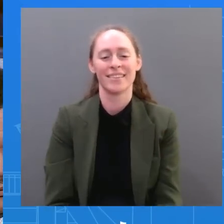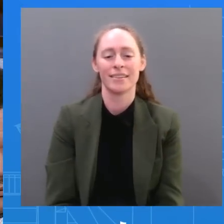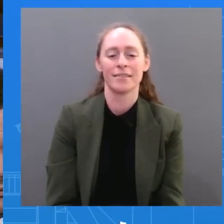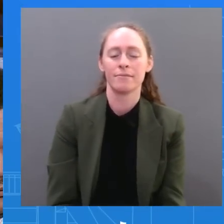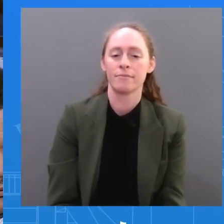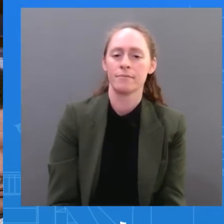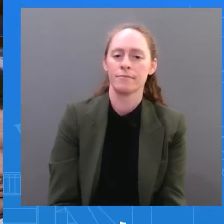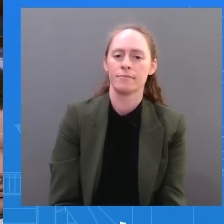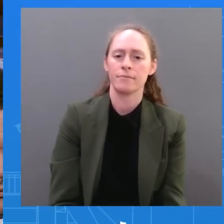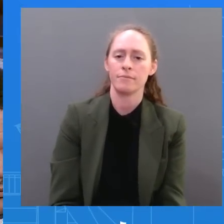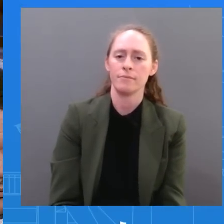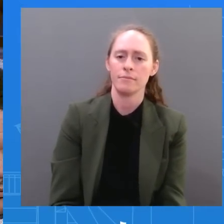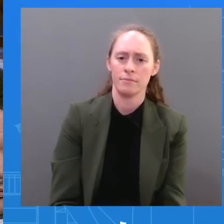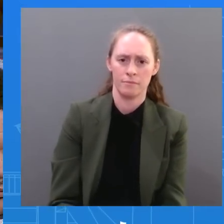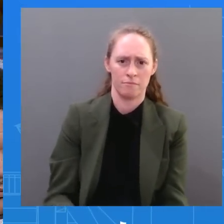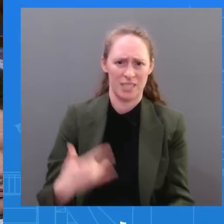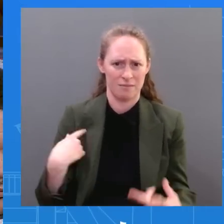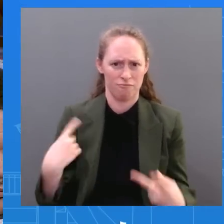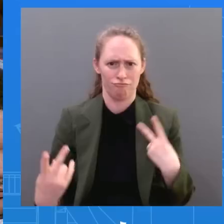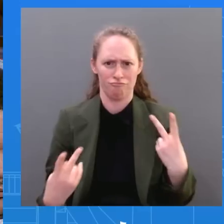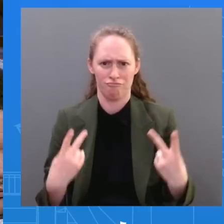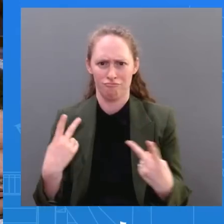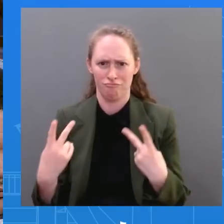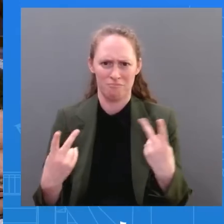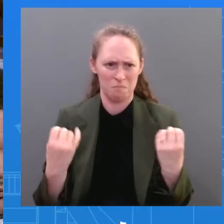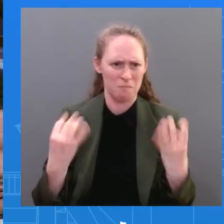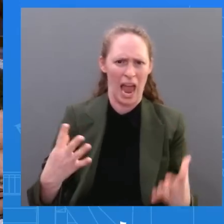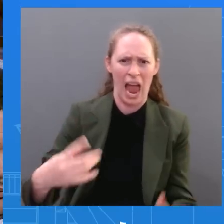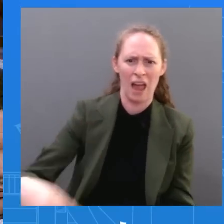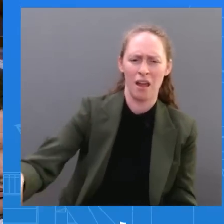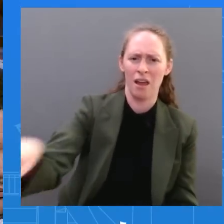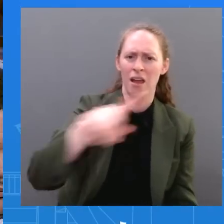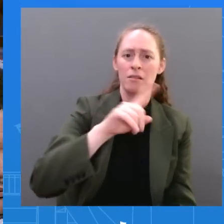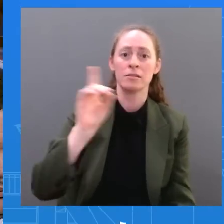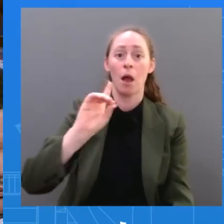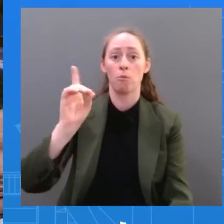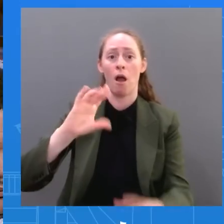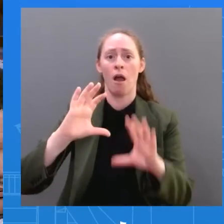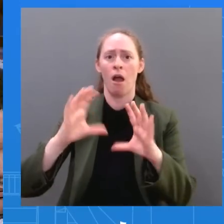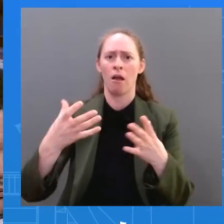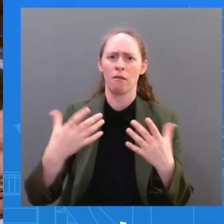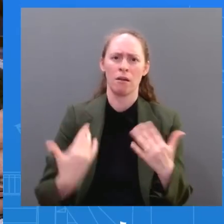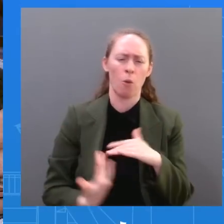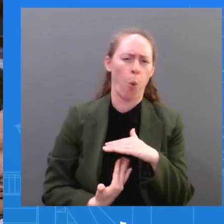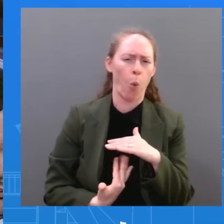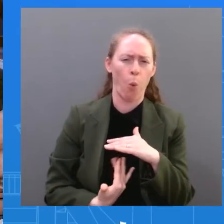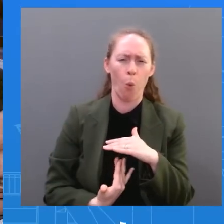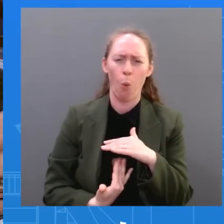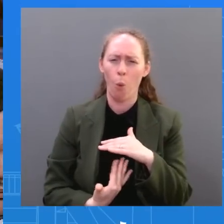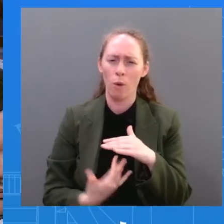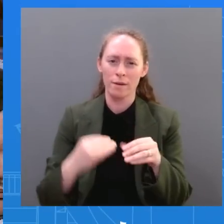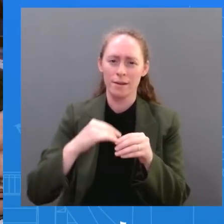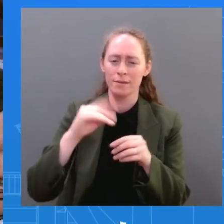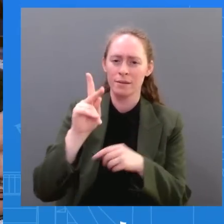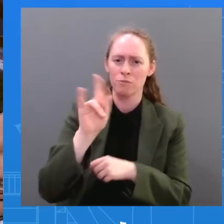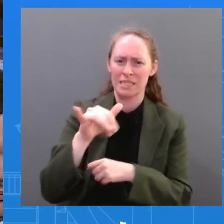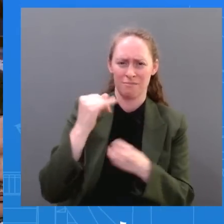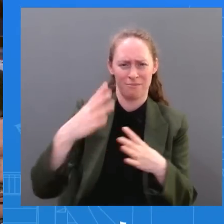Representative John Yarmuth, Andy Beshear, others -- who have criticized that Biden would nominate somebody